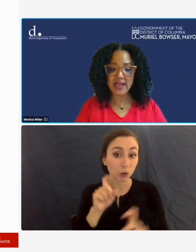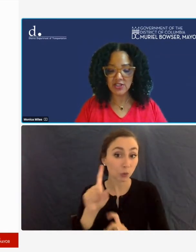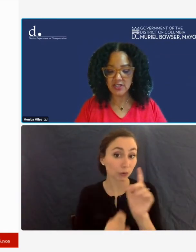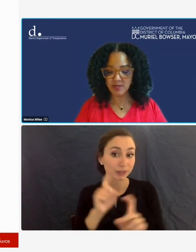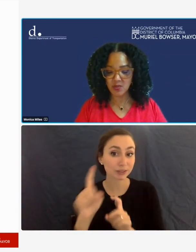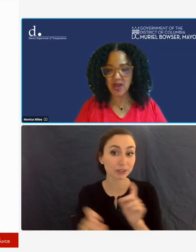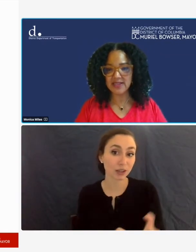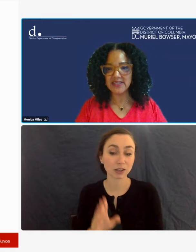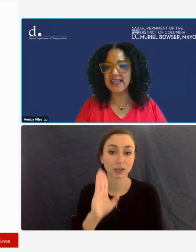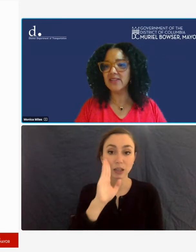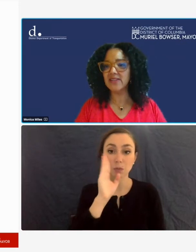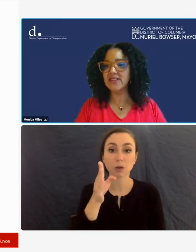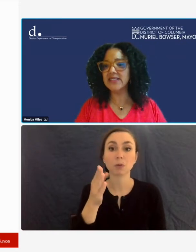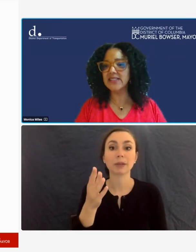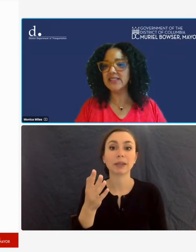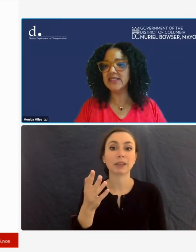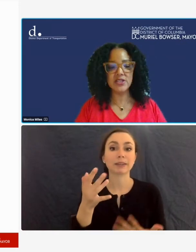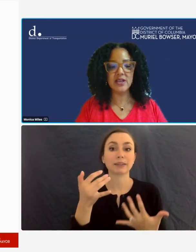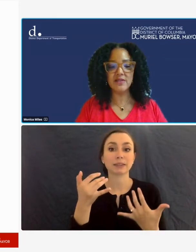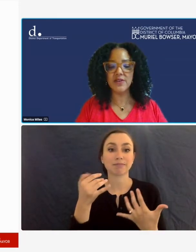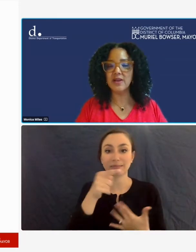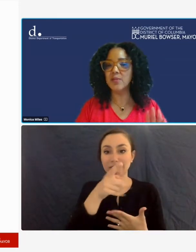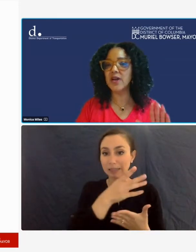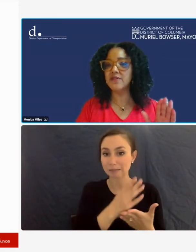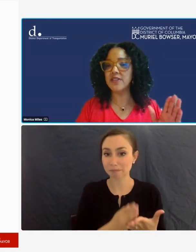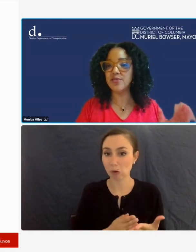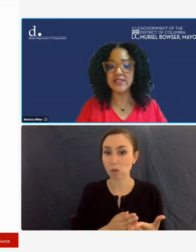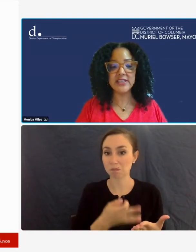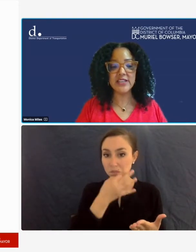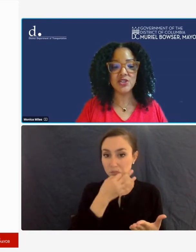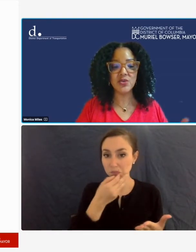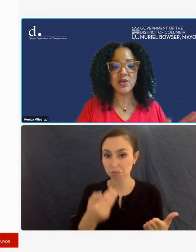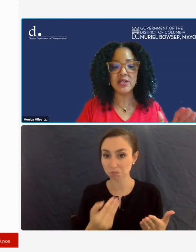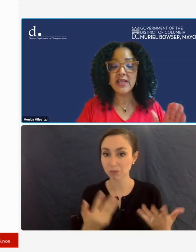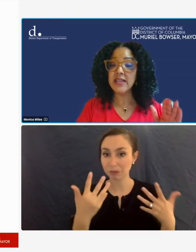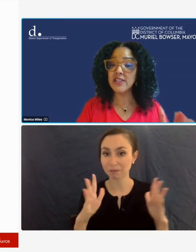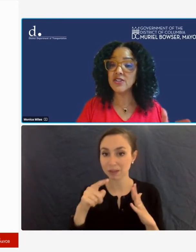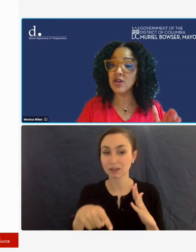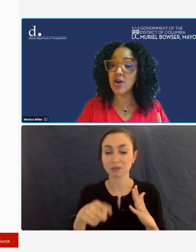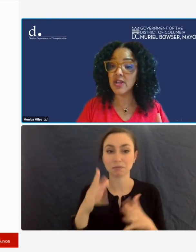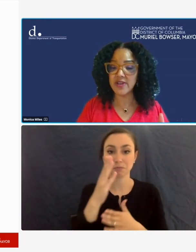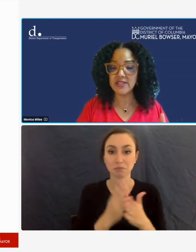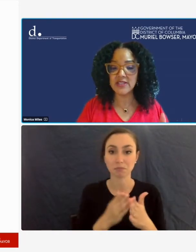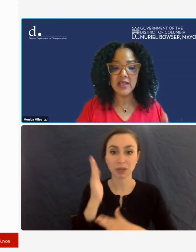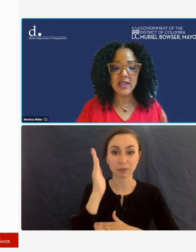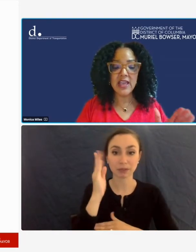to be winding down this section of um of the presentation on indirect cost rates and we're